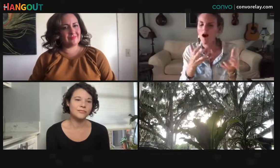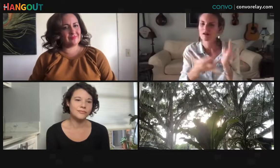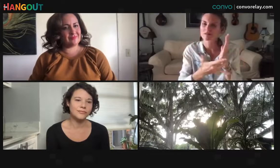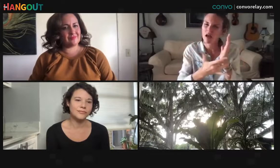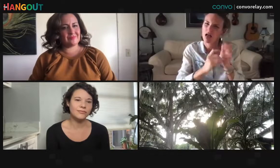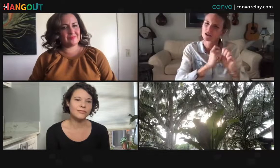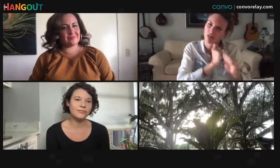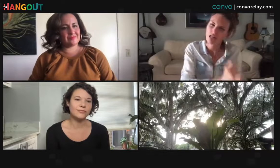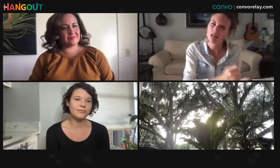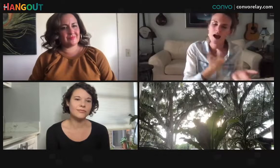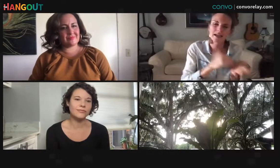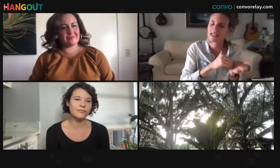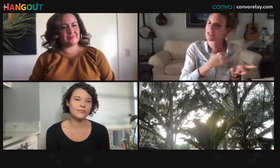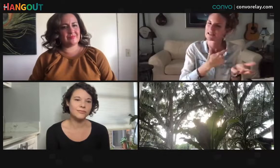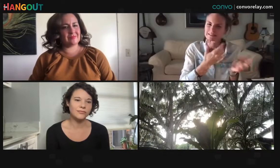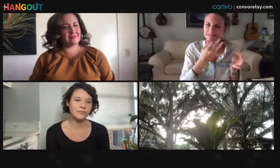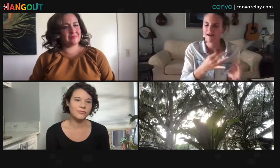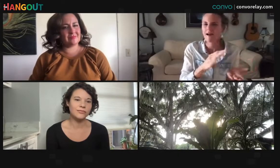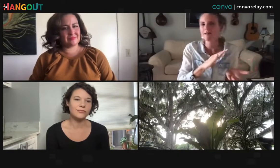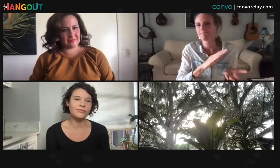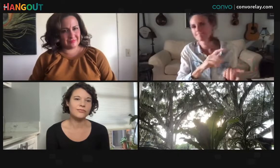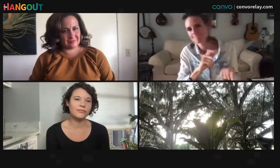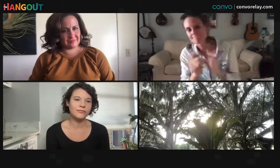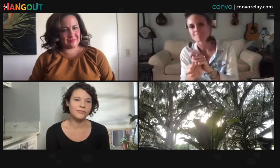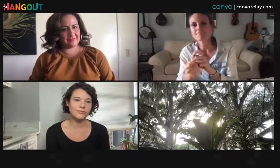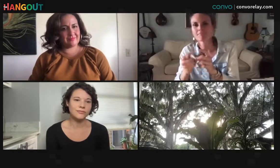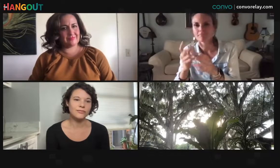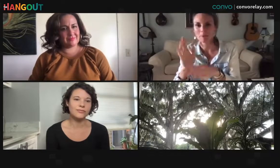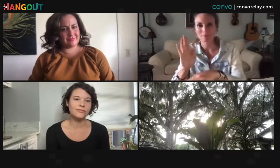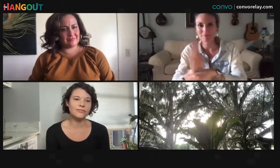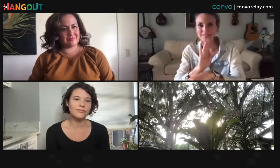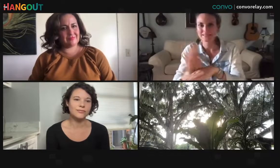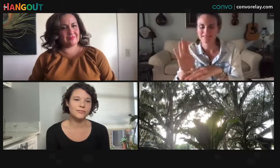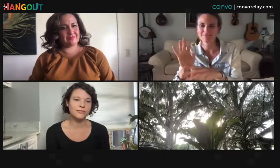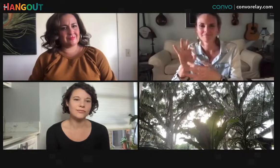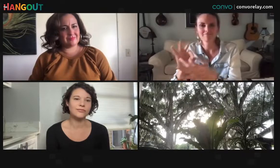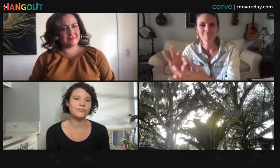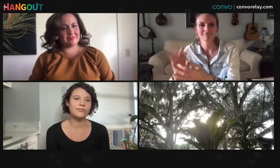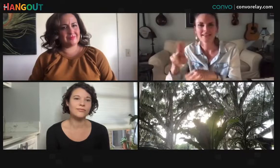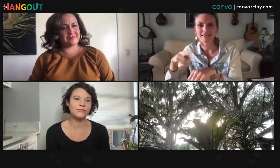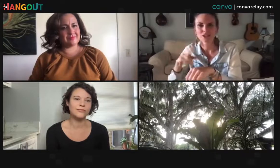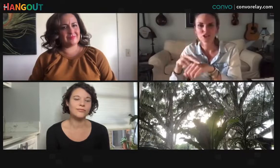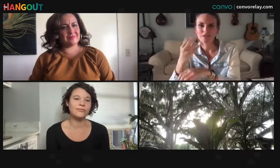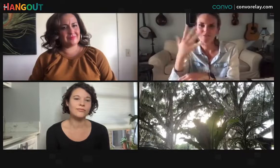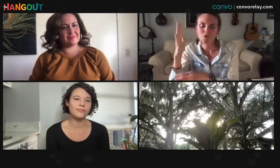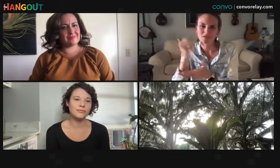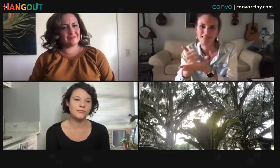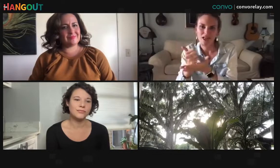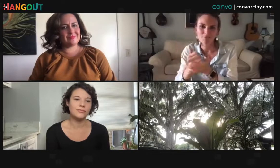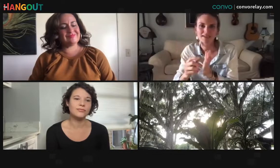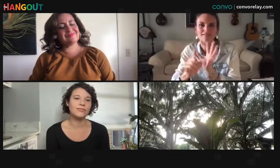there that i didn't want to have technology holding me back again i really wanted to form my own business